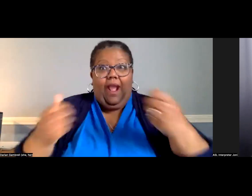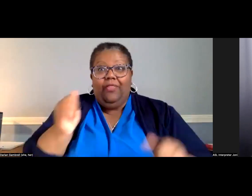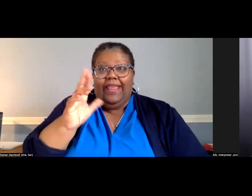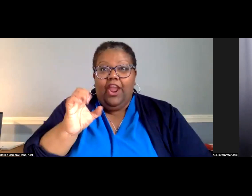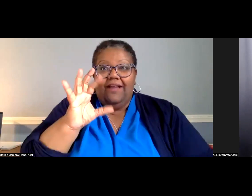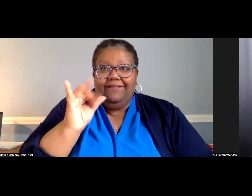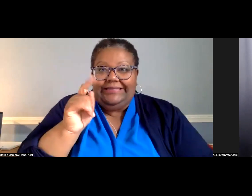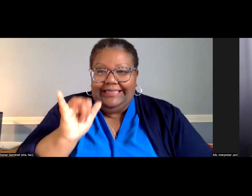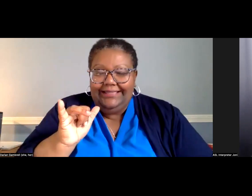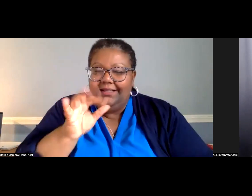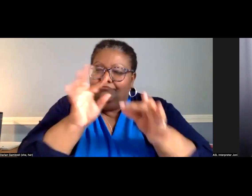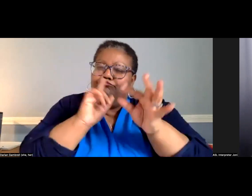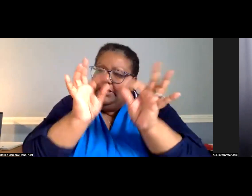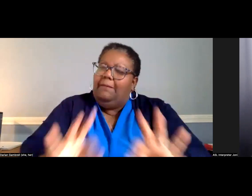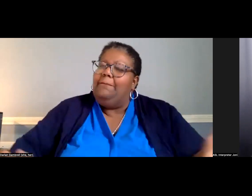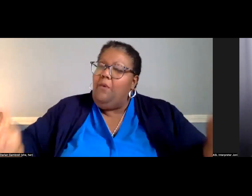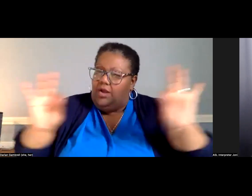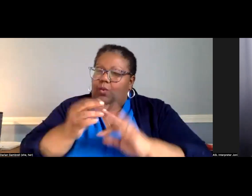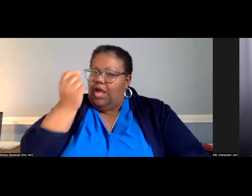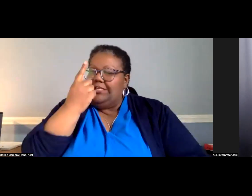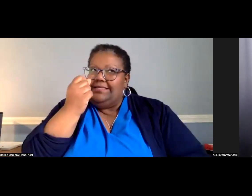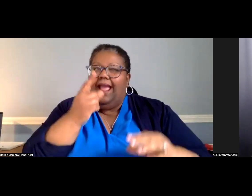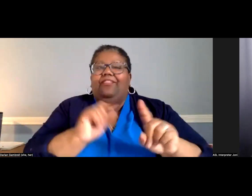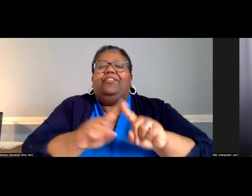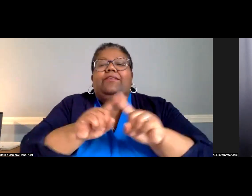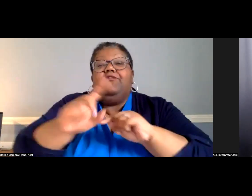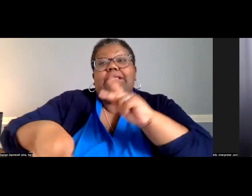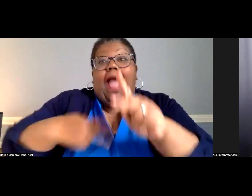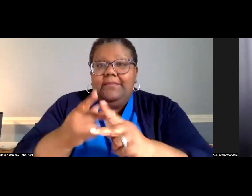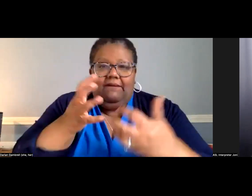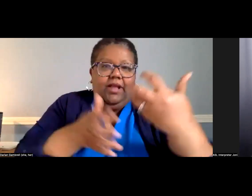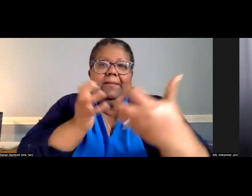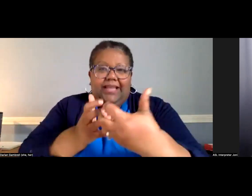comes into your hospital or your health care facility it's very important to understand the